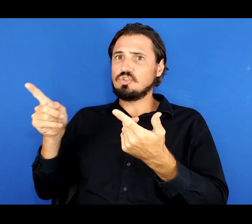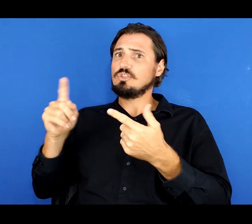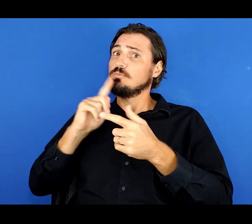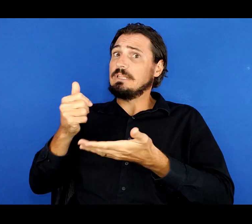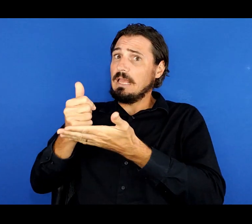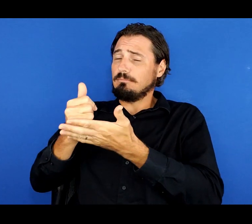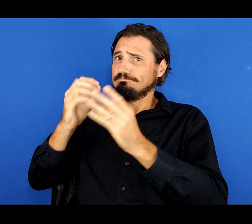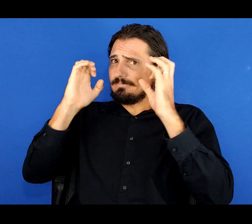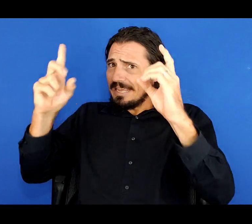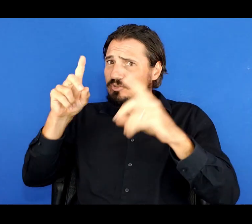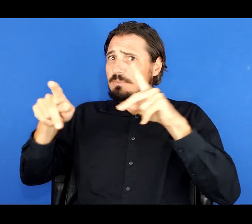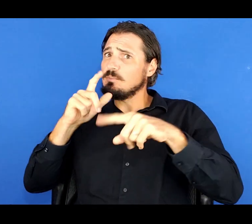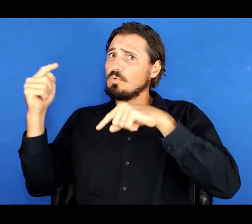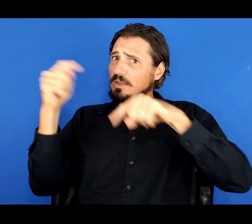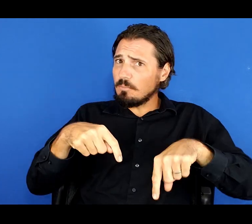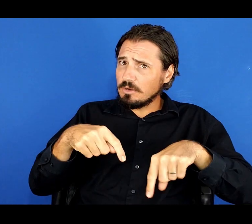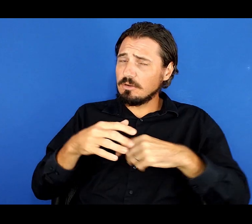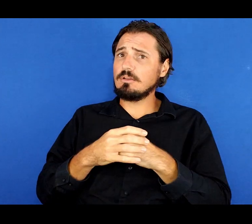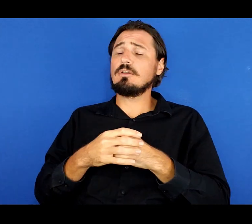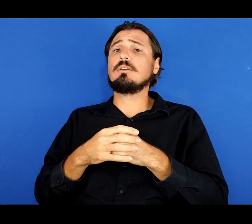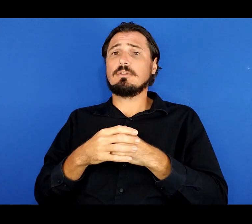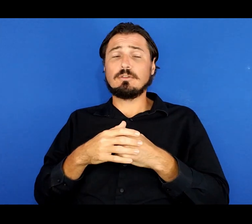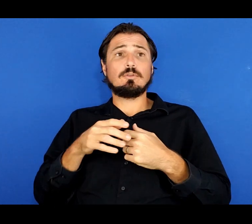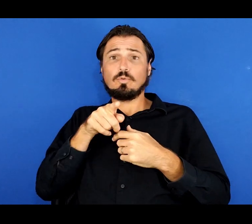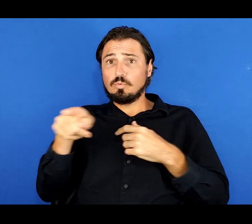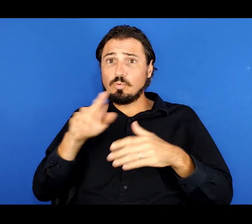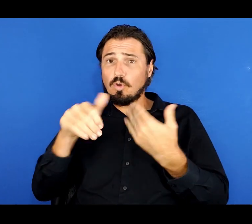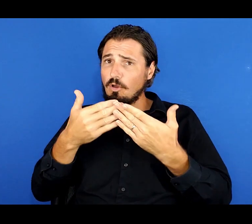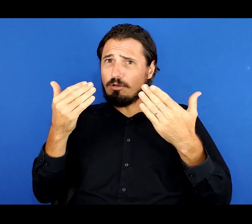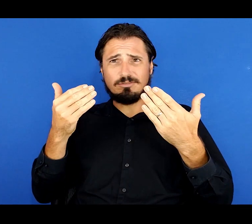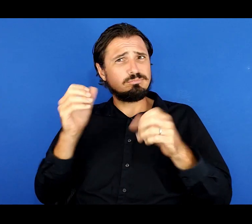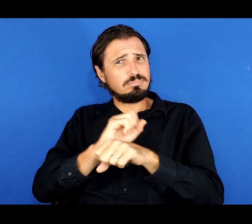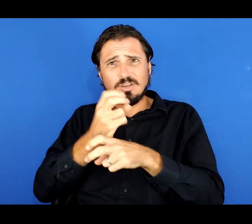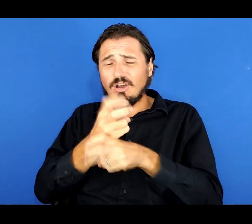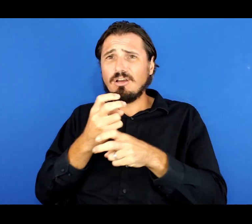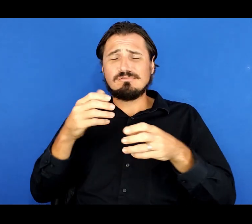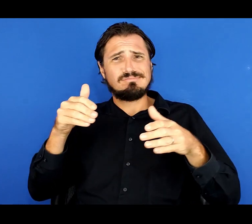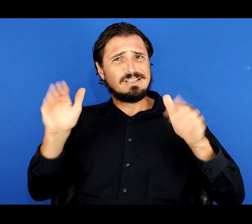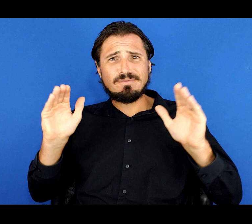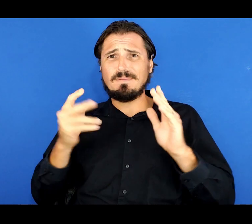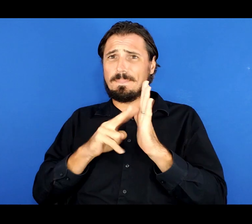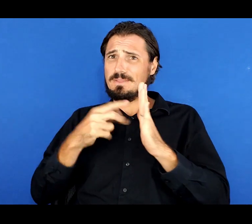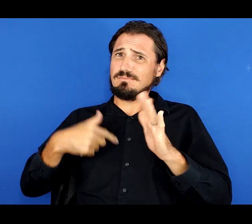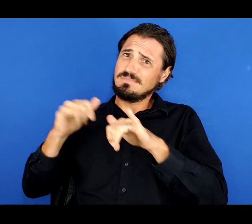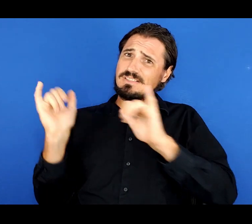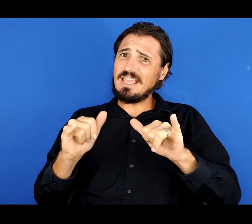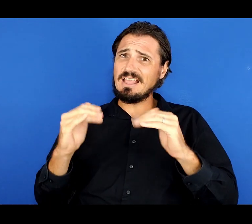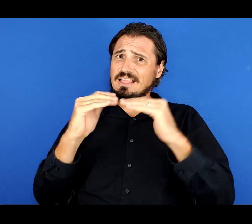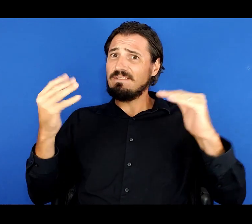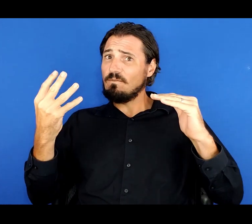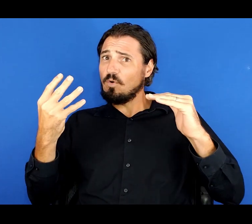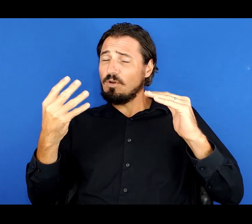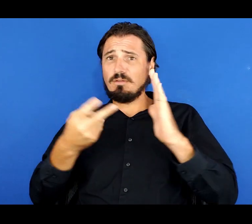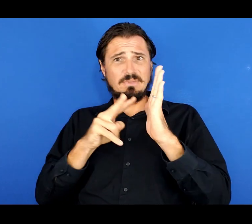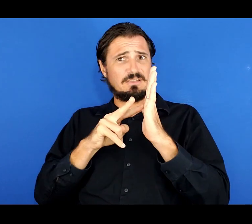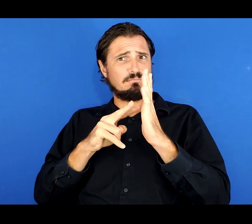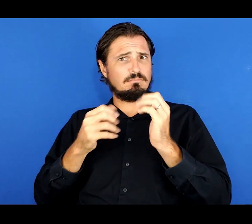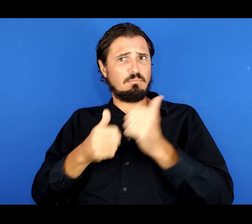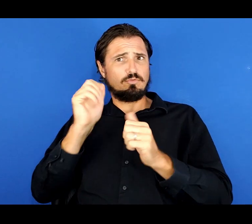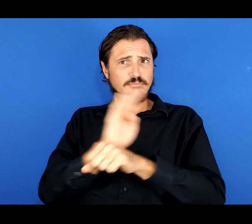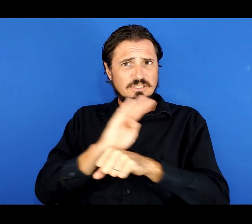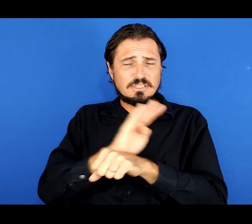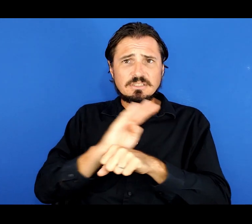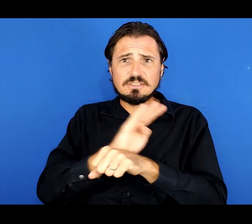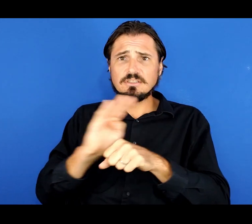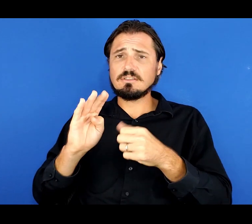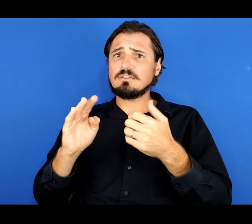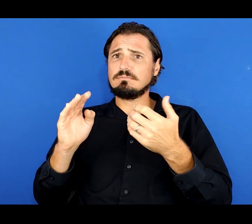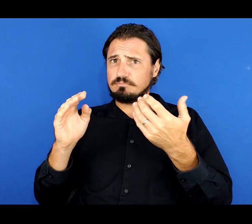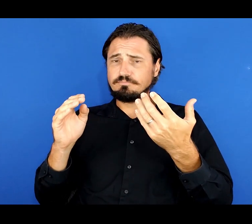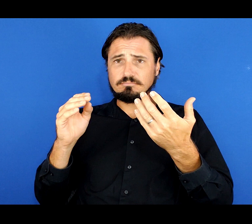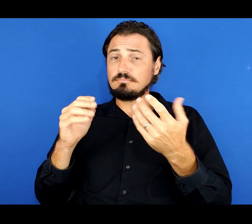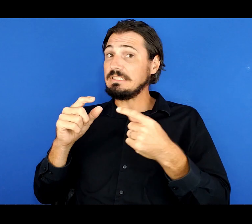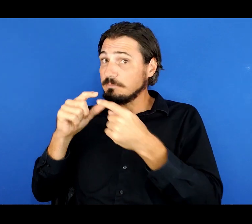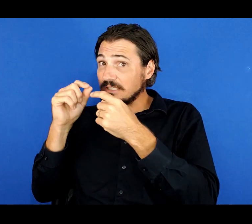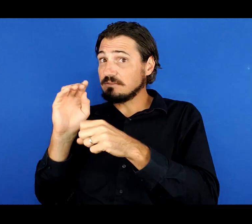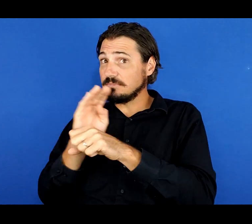Due to all your hard work and sacrifice, the County of Kauai remains in Tier 4, the least restrictive tier, which allows most businesses and activities - especially those that primarily serve residents -